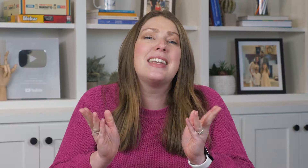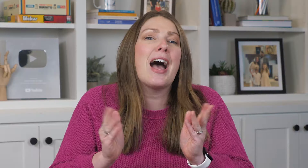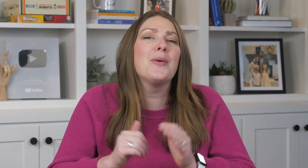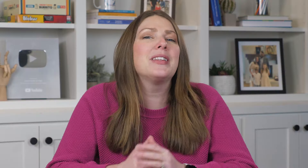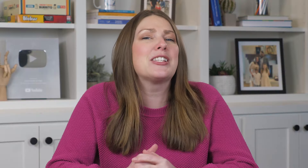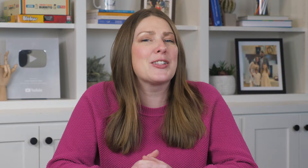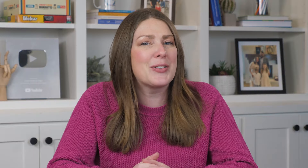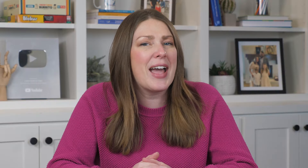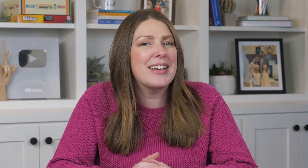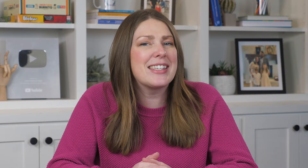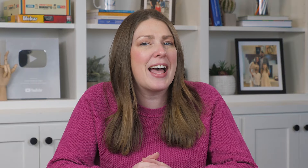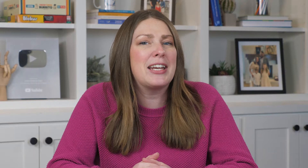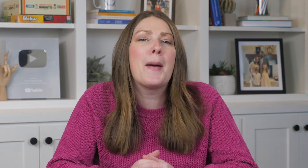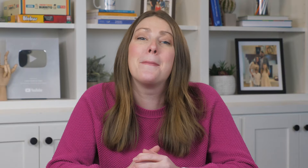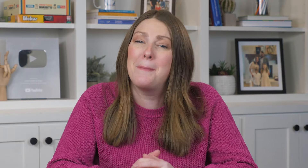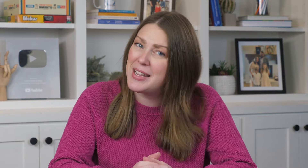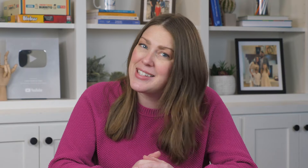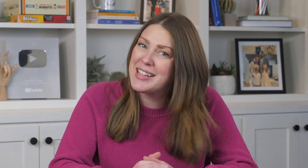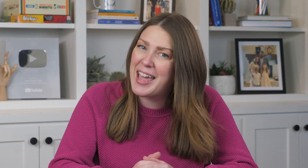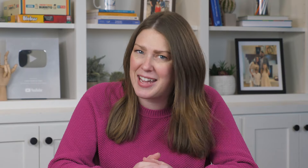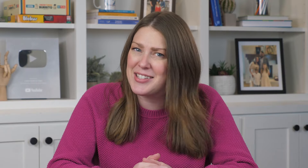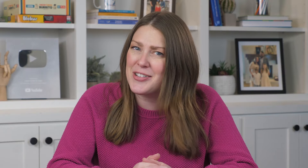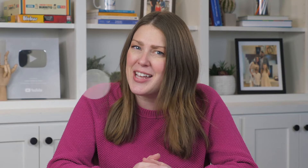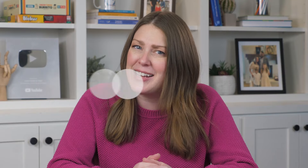Now let's learn how to sign basic ASL sign.